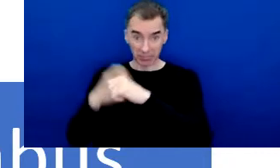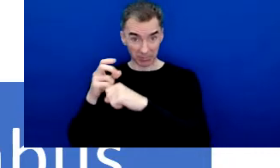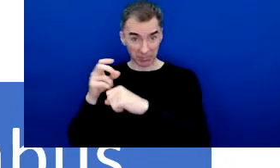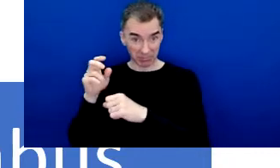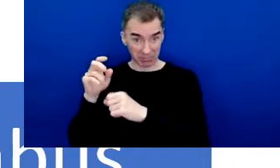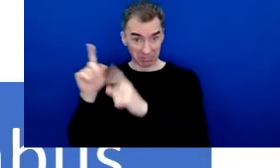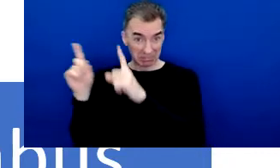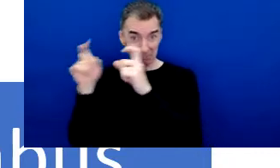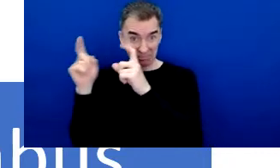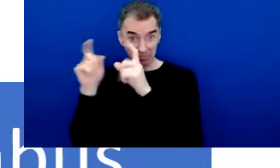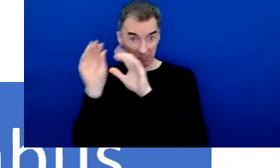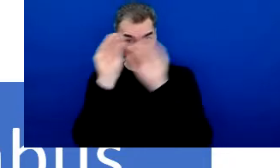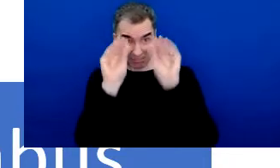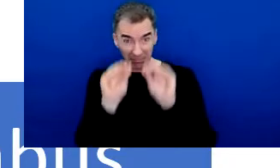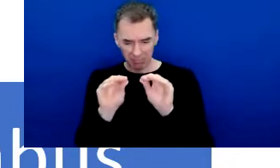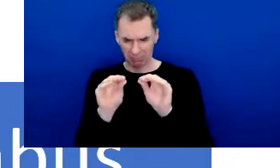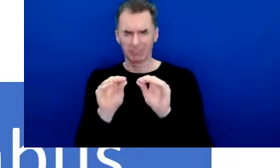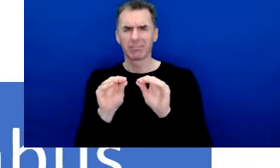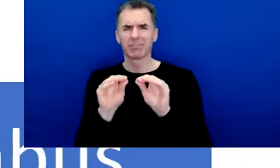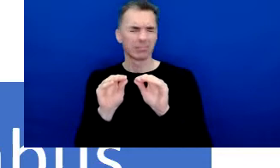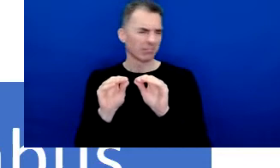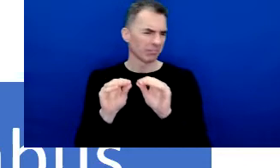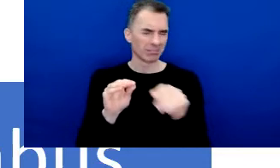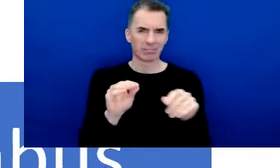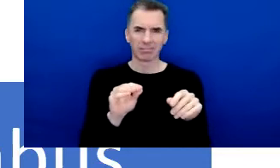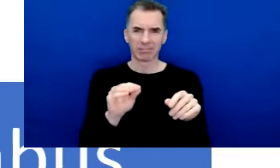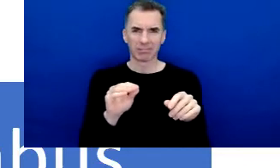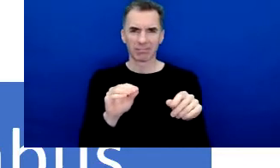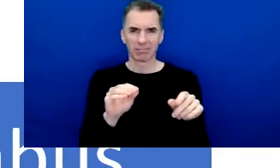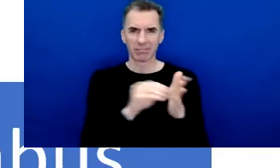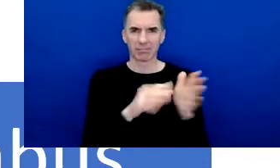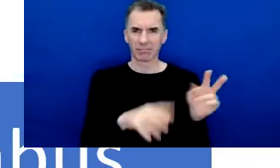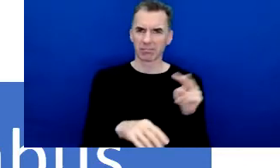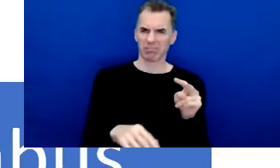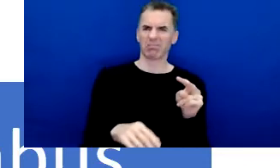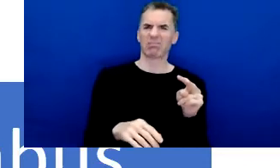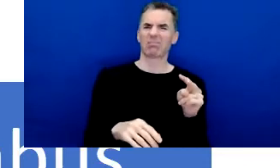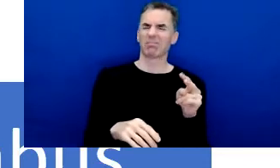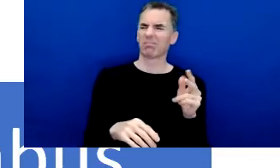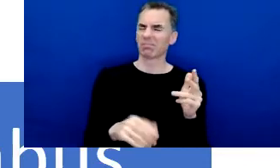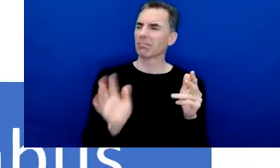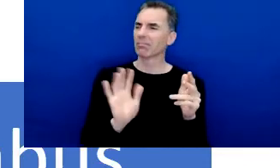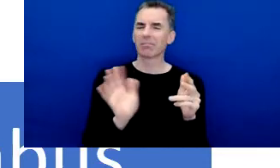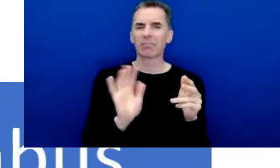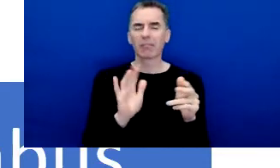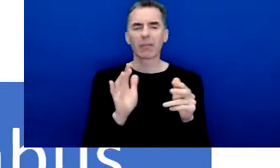you want to be mindful of connecting with the students and students feeling welcome, welcomed into your class.